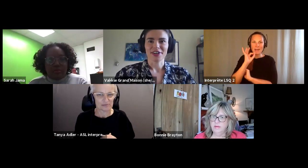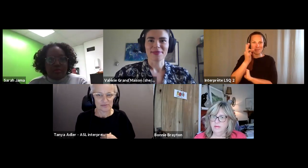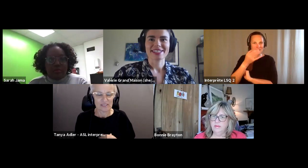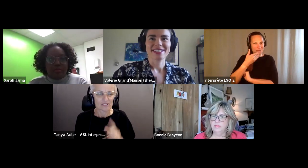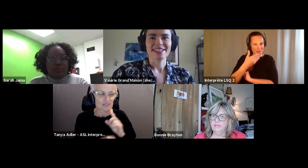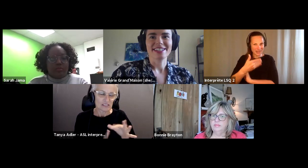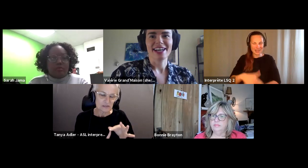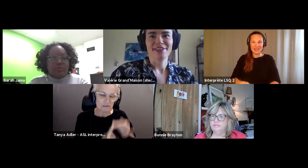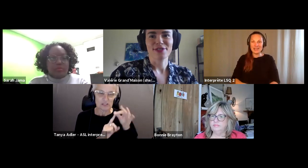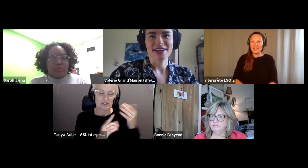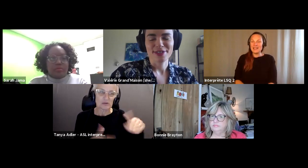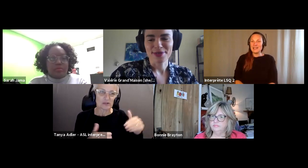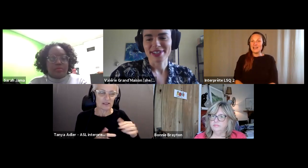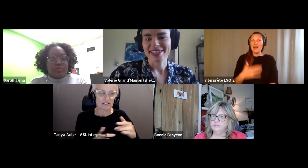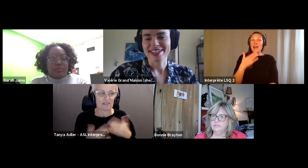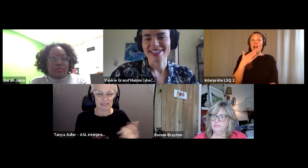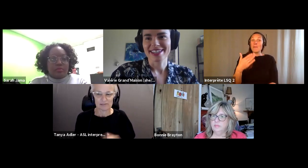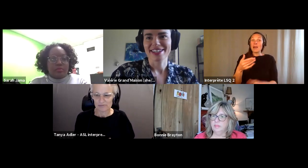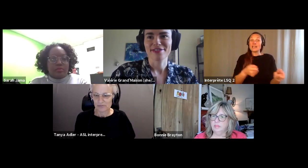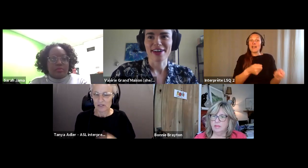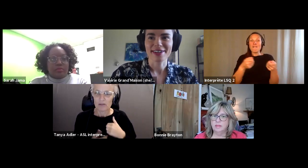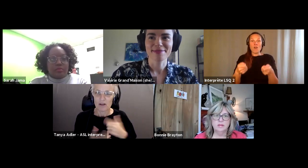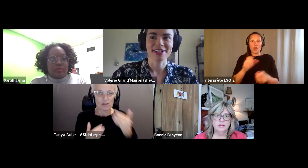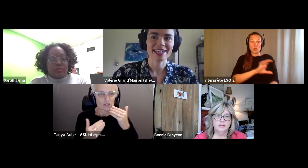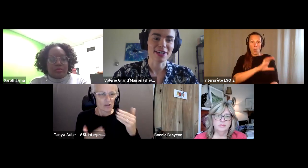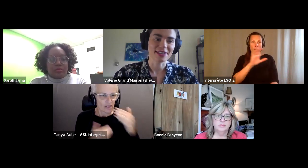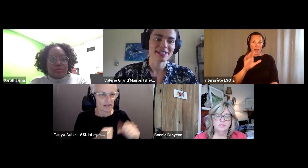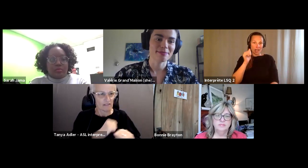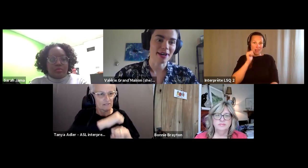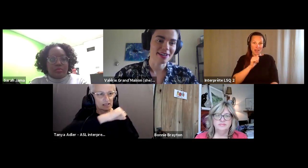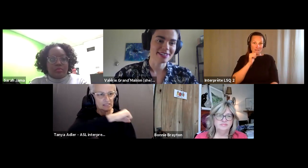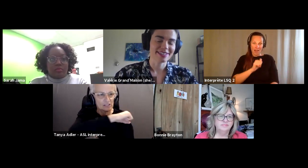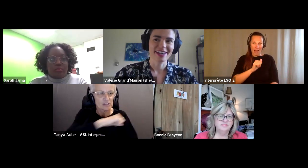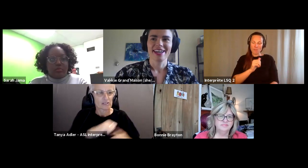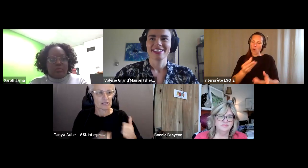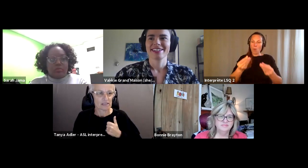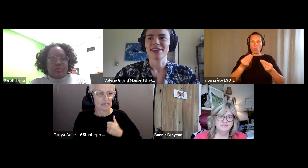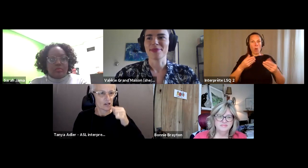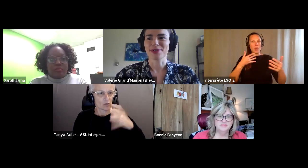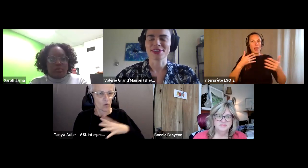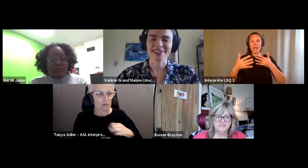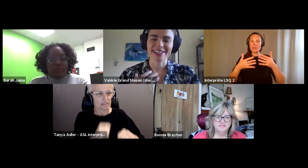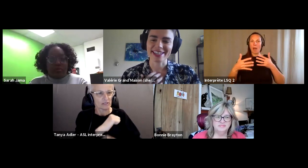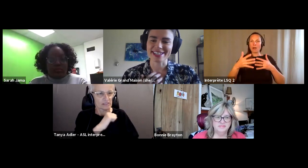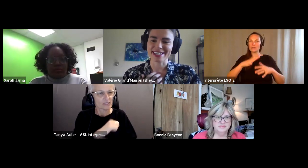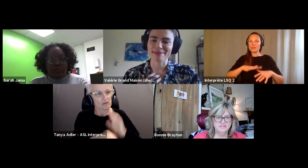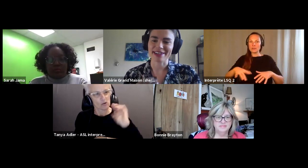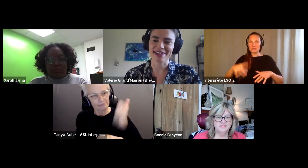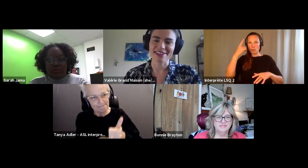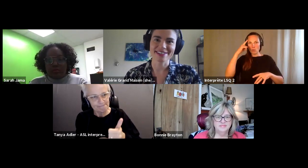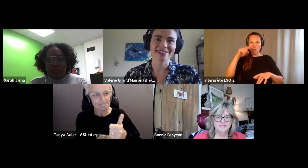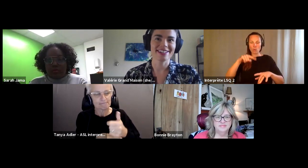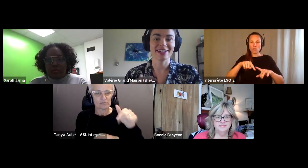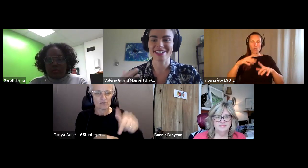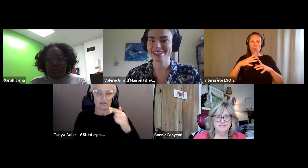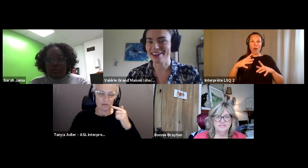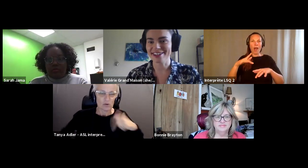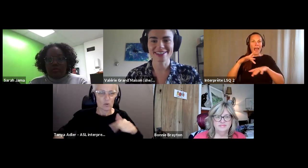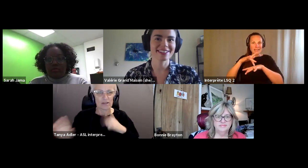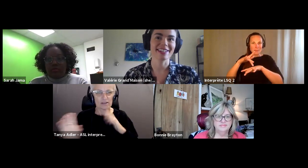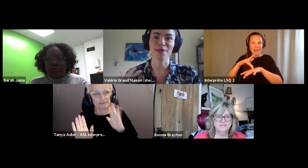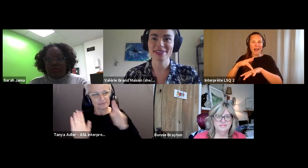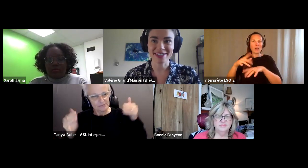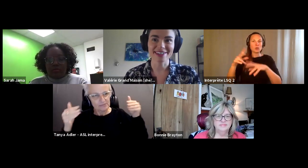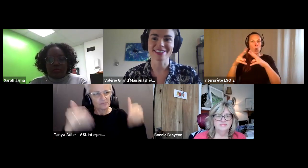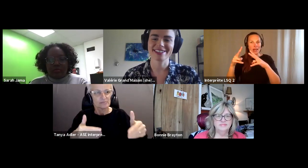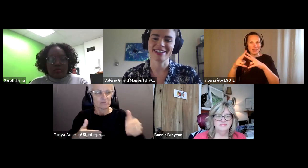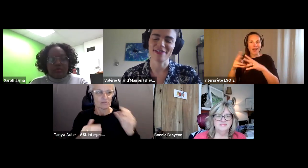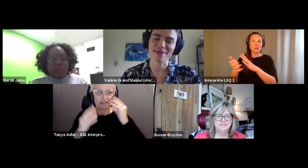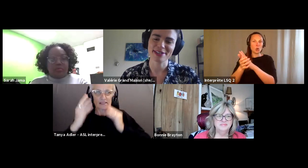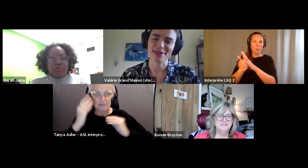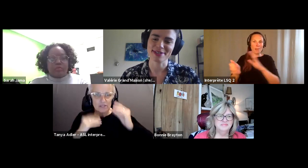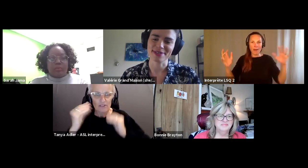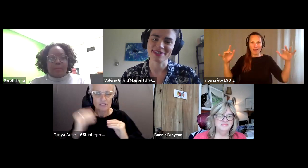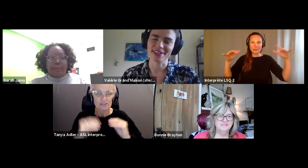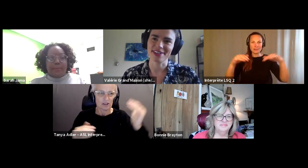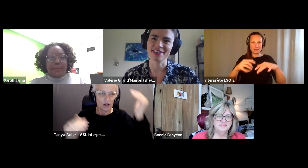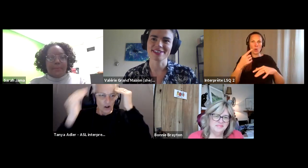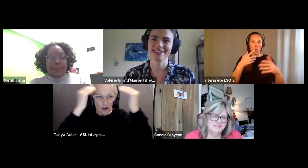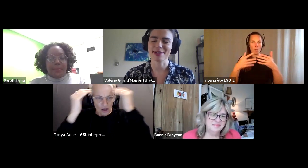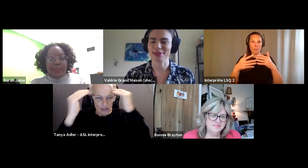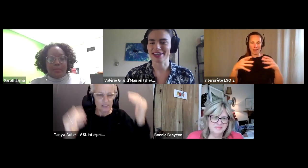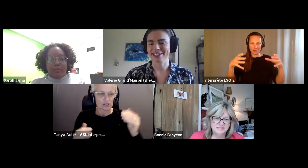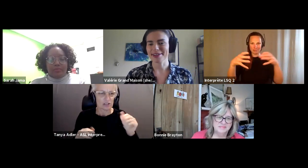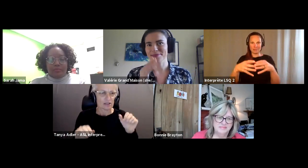Valérie Grand’Maison (she/elle): shutter missy laugh on us, you can identify the clearness badass person here is expanding arms he can eat songs we compete on the farm assessment that was Catholic Canada.